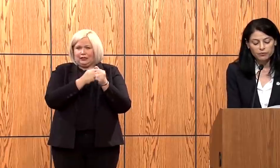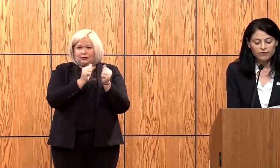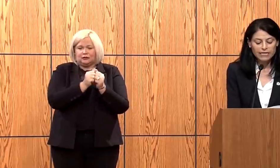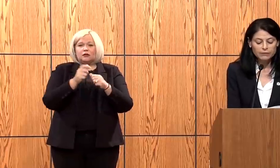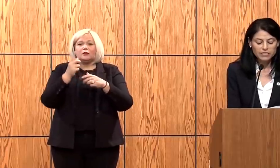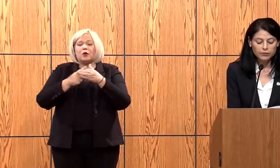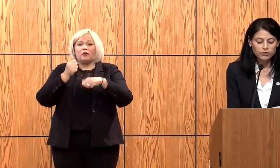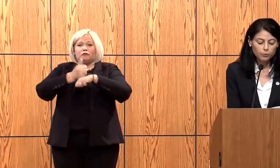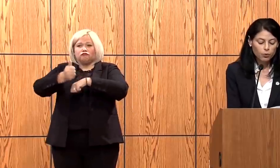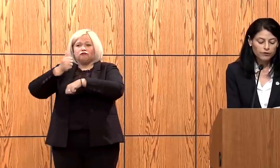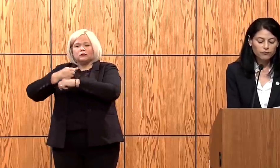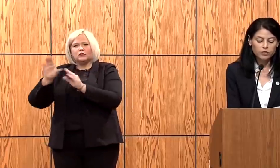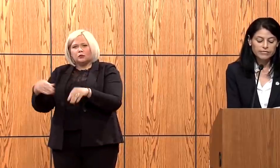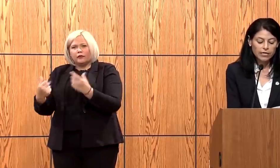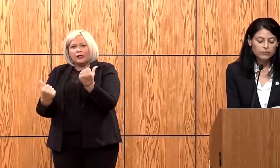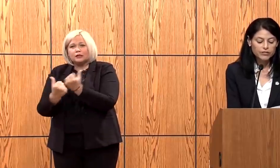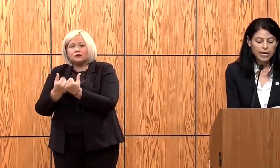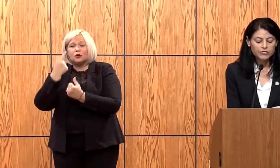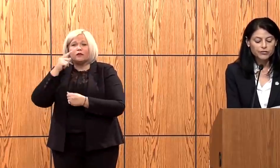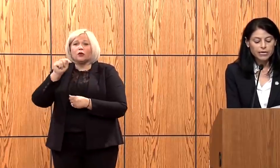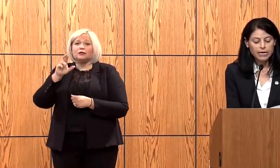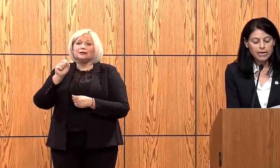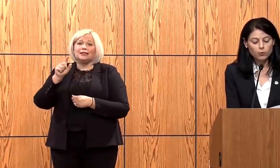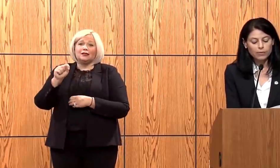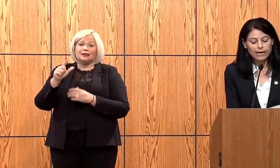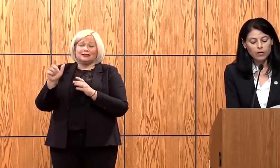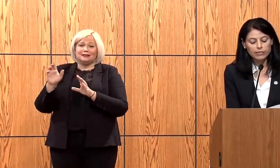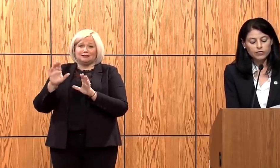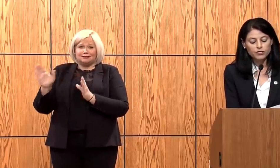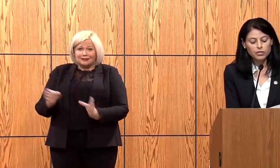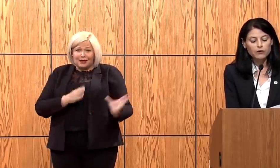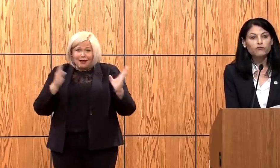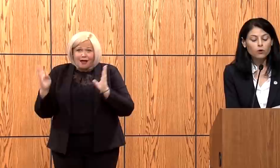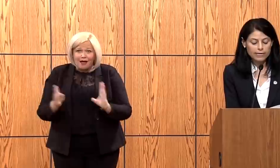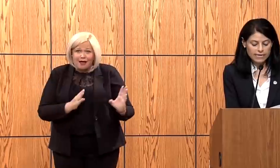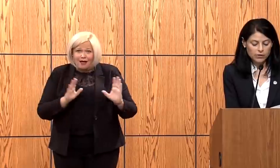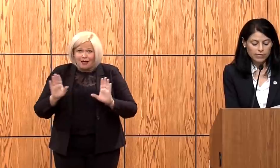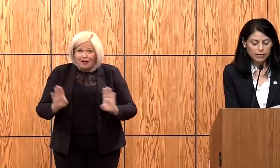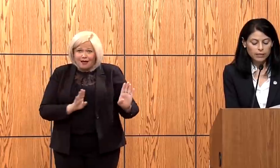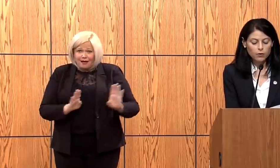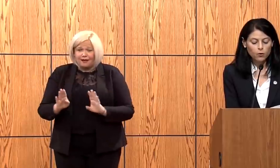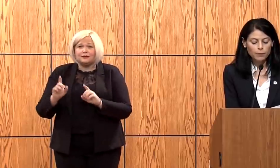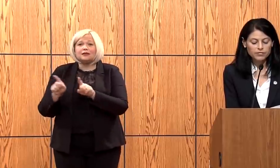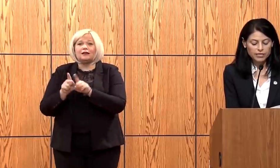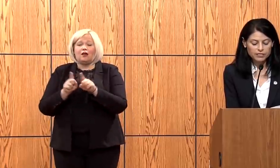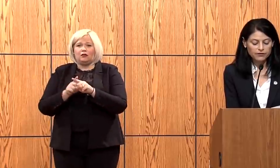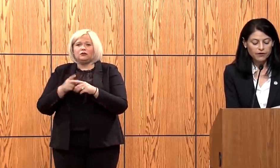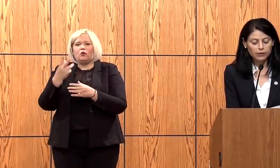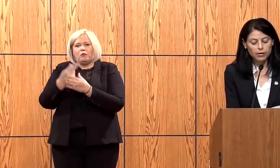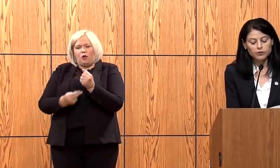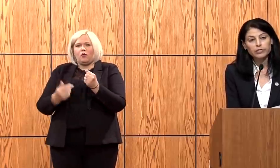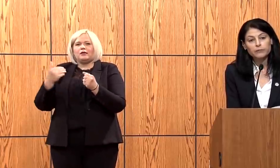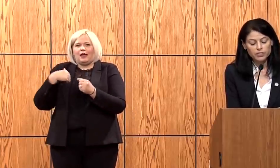CHARGED WITH FOUR FELLY LYY LYY >> GANG MEMBERSHIP, 20-YEAR THAT GANG MEMBERSHIP, 20-YEAR THAT MAY BE SERVED AS CONSECUTIVE MAY BE SERVED AS CONSECUTIVE SENTENCE. SENTENCE. ONE COUNT EACH OF PROVIDING